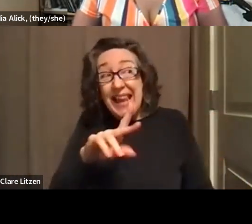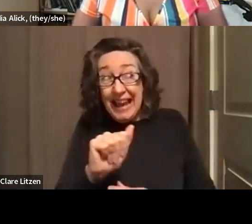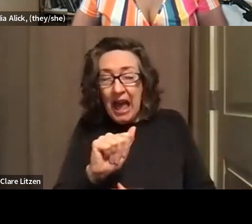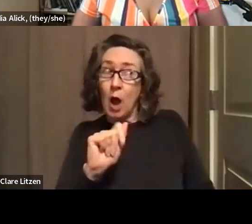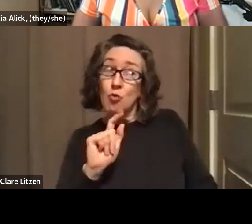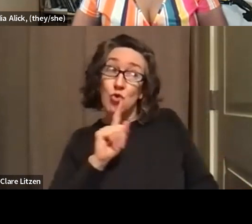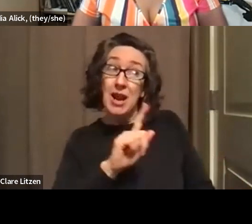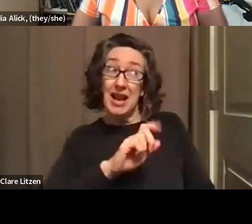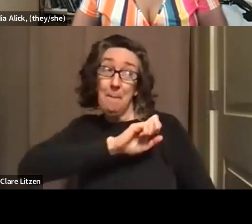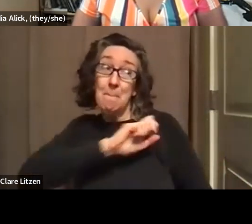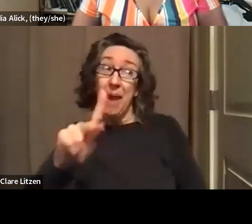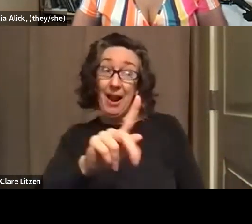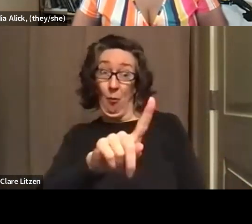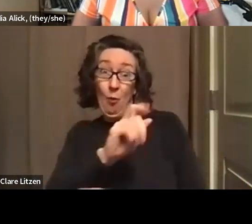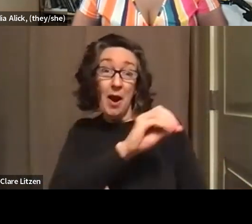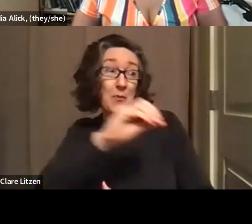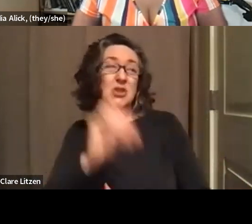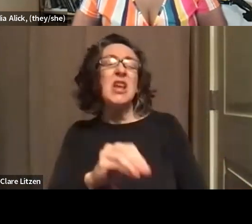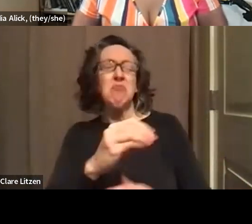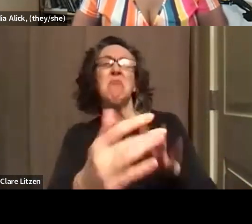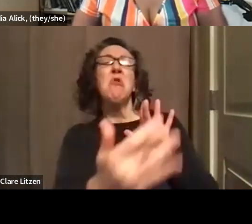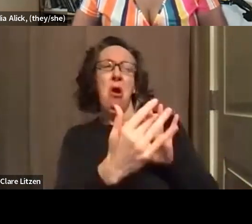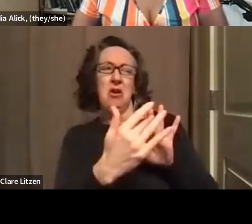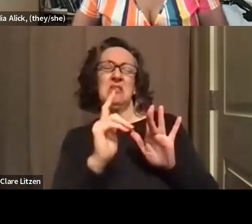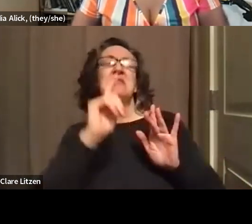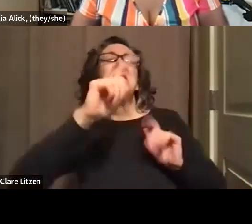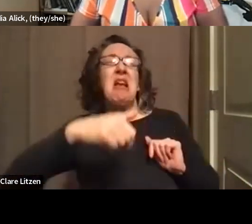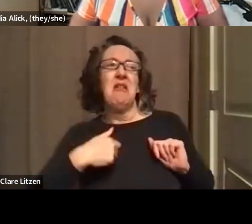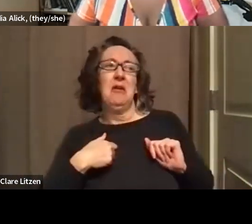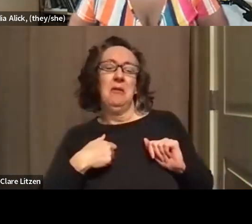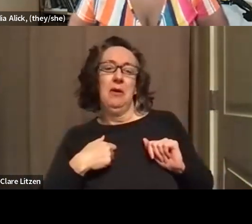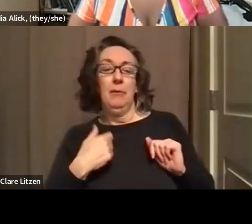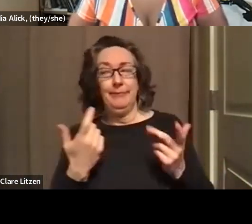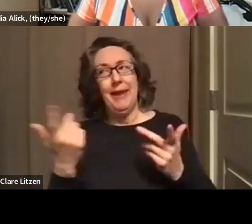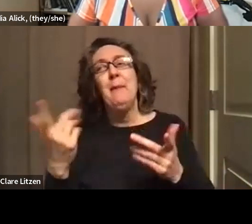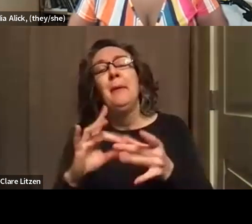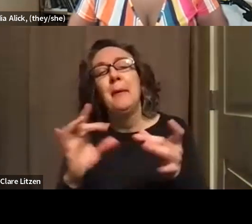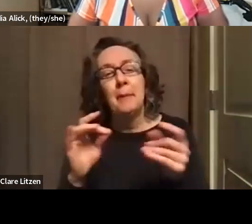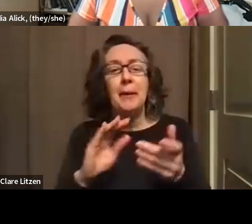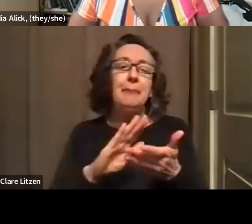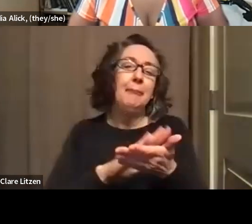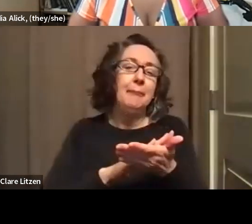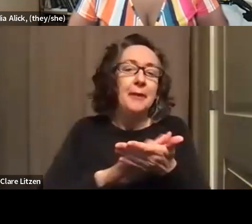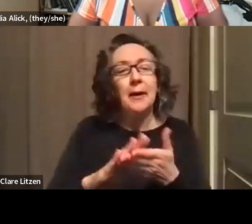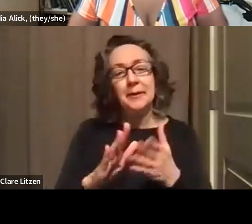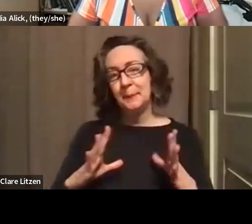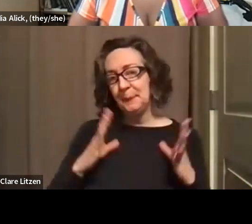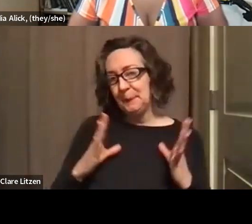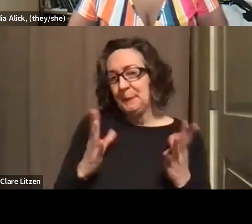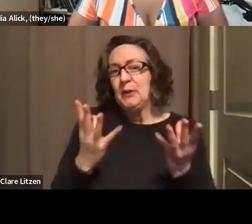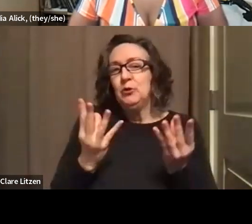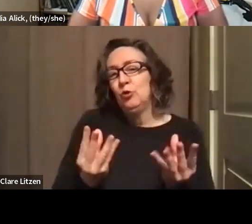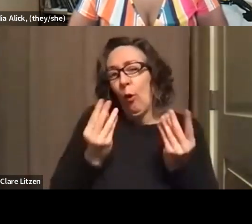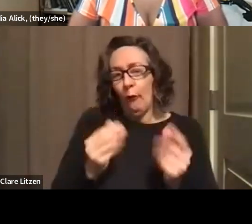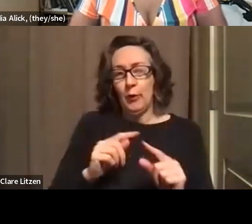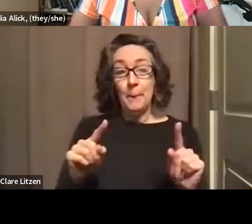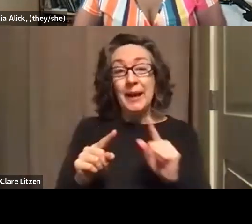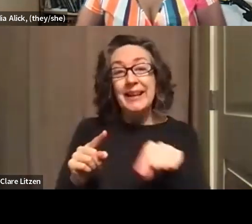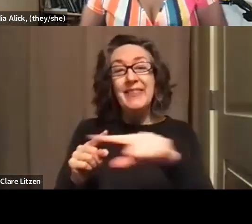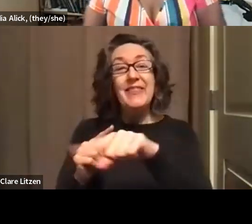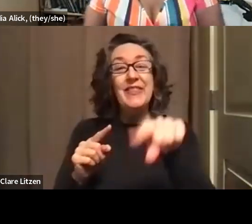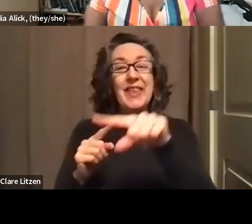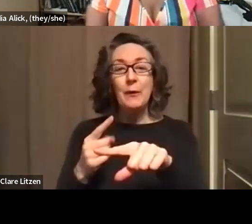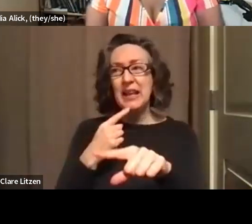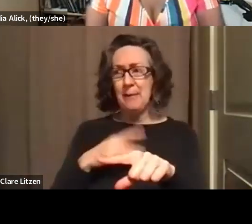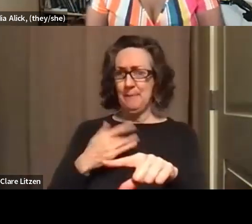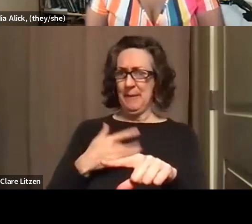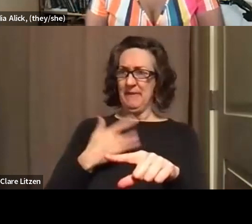Obviously, a nicer way but call us when we don't have to accommodate you in ways that